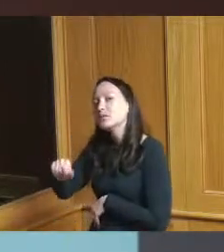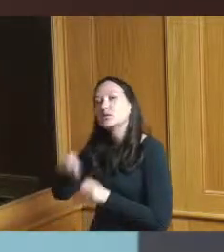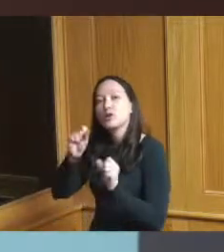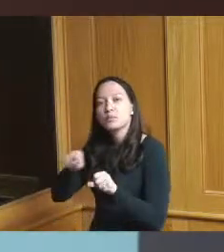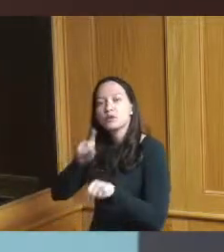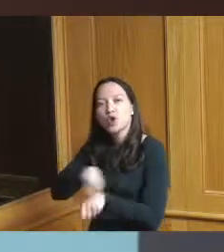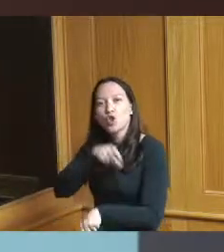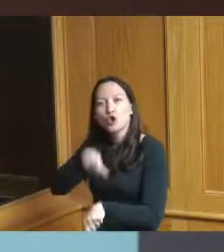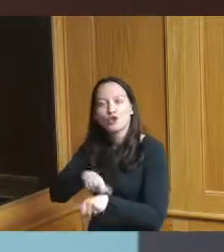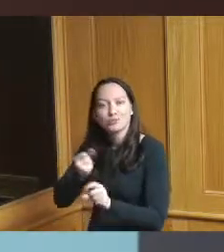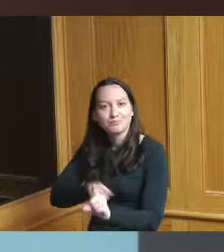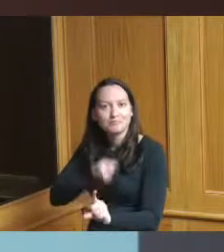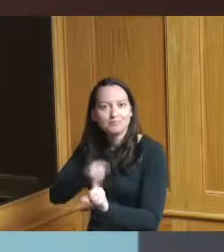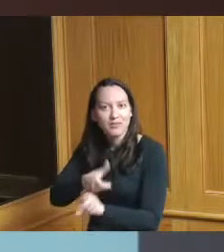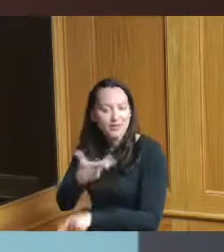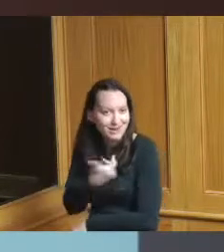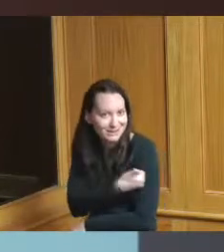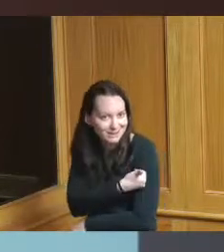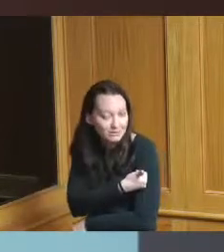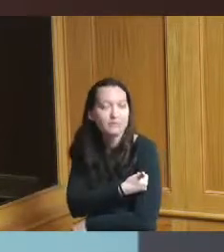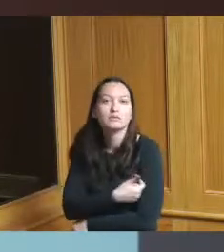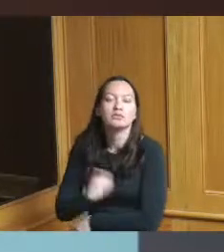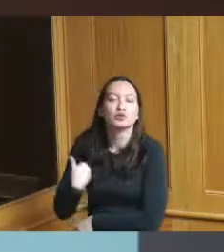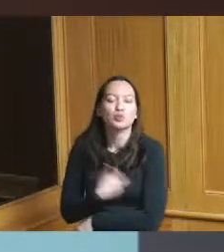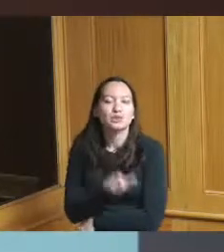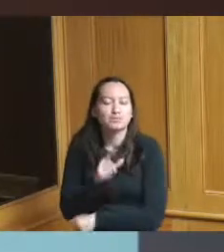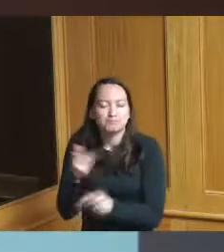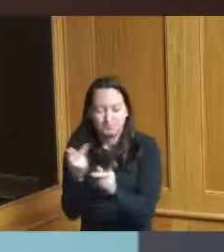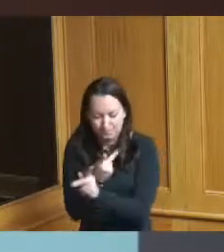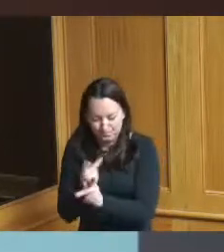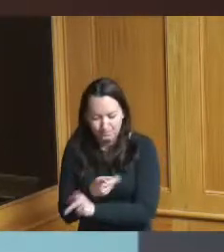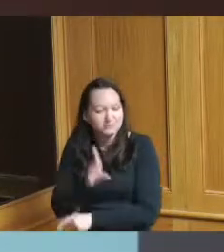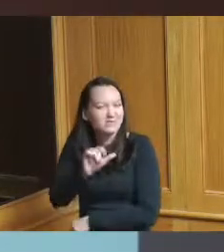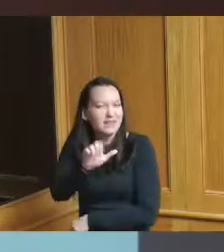effect of the vaccine so we're going to have to look at some of the data sets and say how